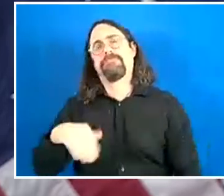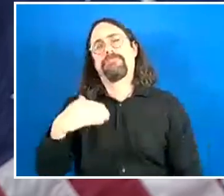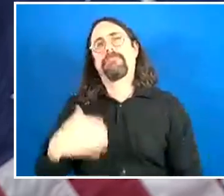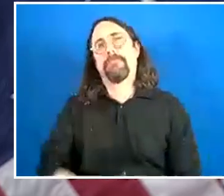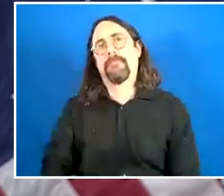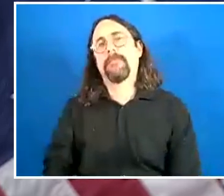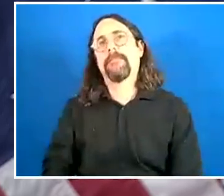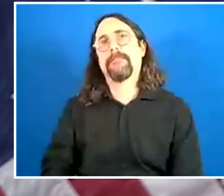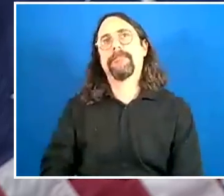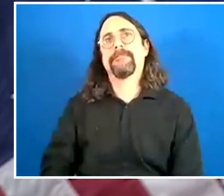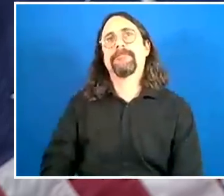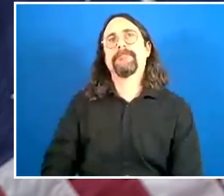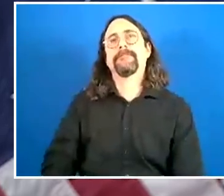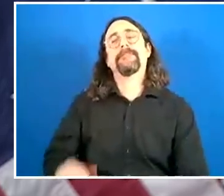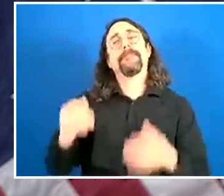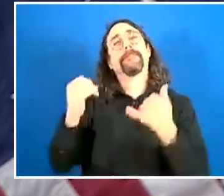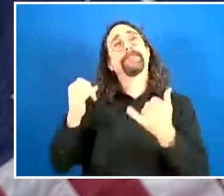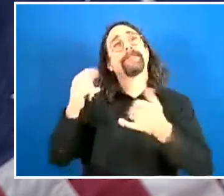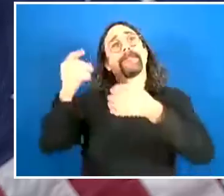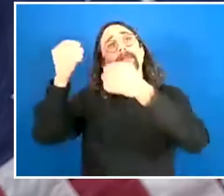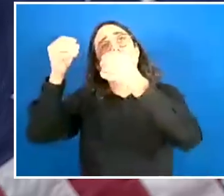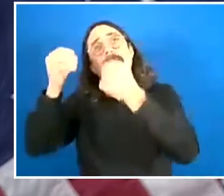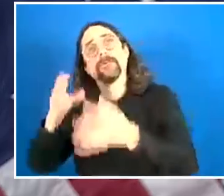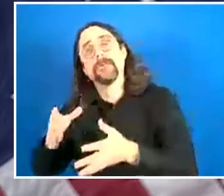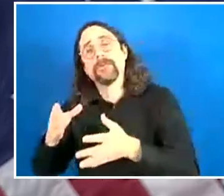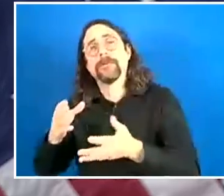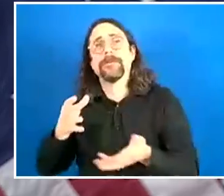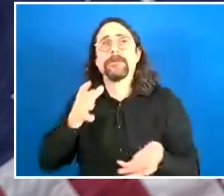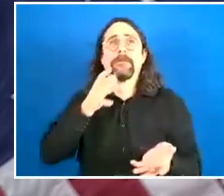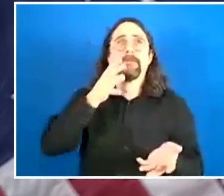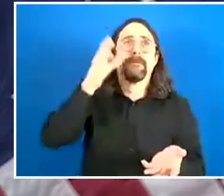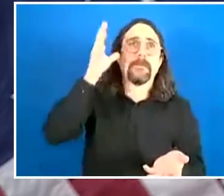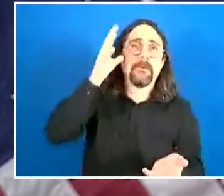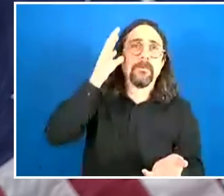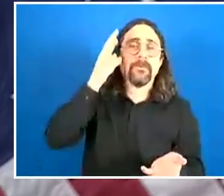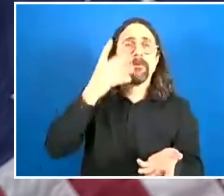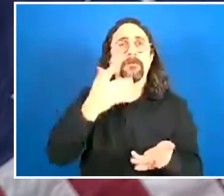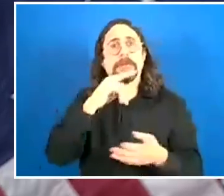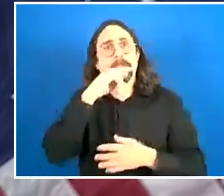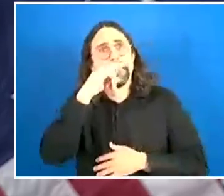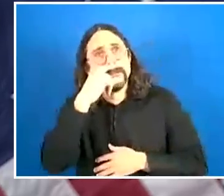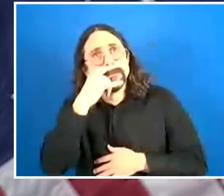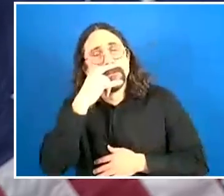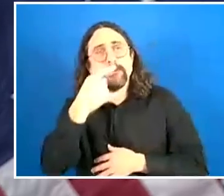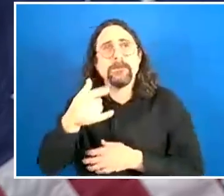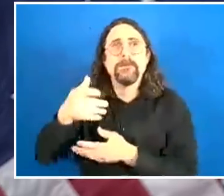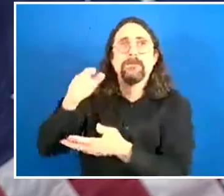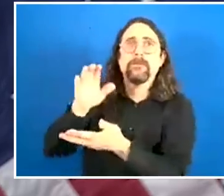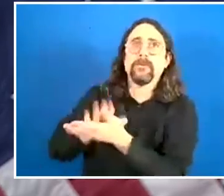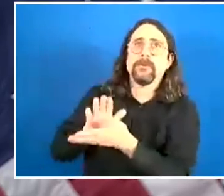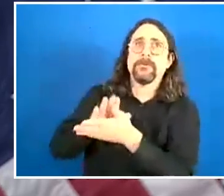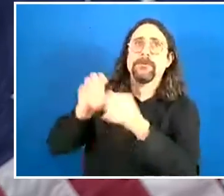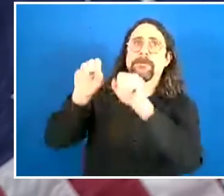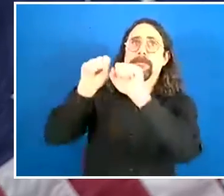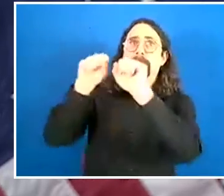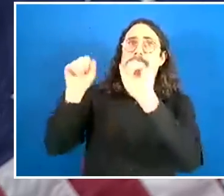ABOUT HOW WE MOVE FORWARD OVER THE COURSE OF THIS SCHOOL YEAR AND YOBEND . AND HOW WE PREPARE FOR NEXT YEAR AND I'VE